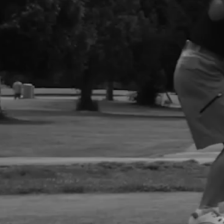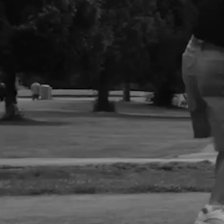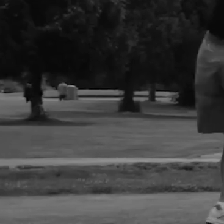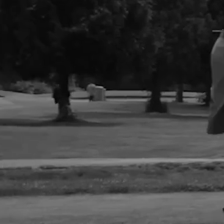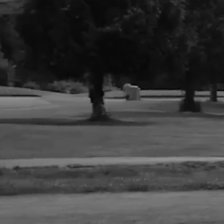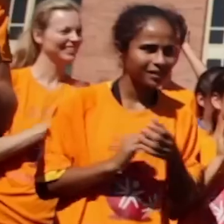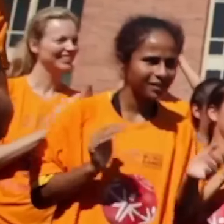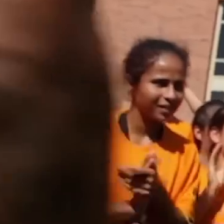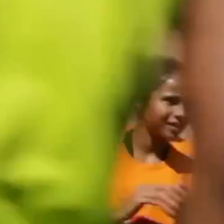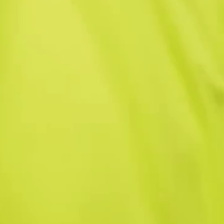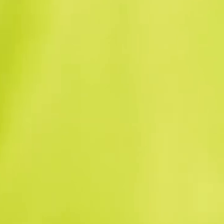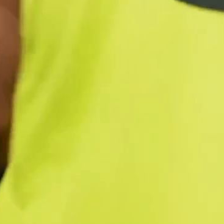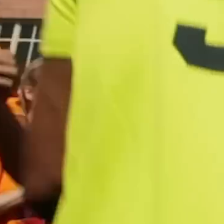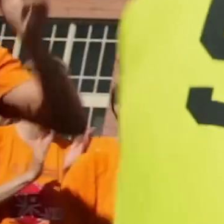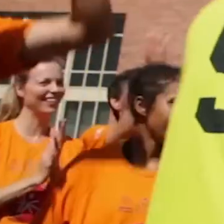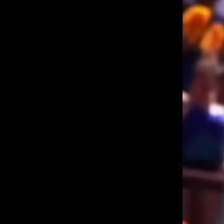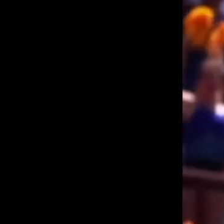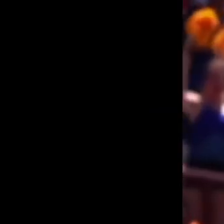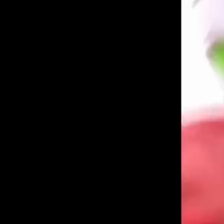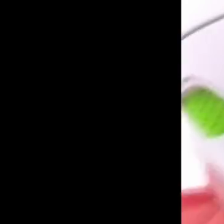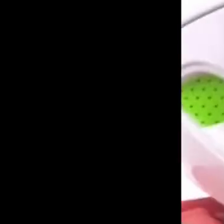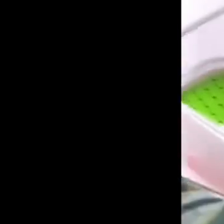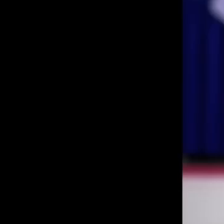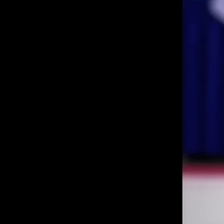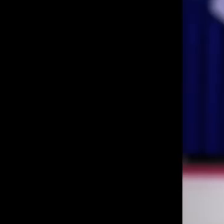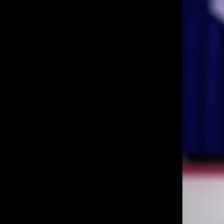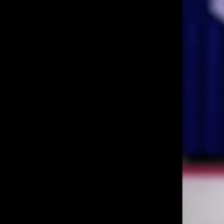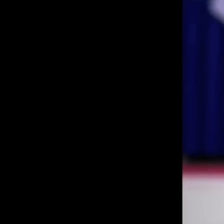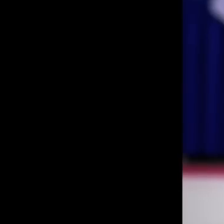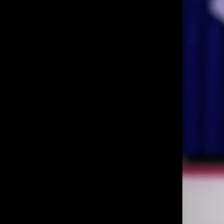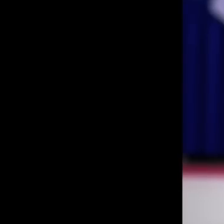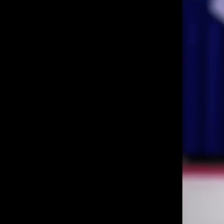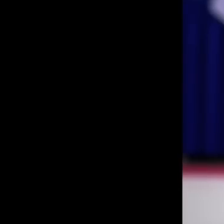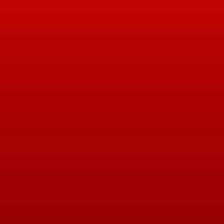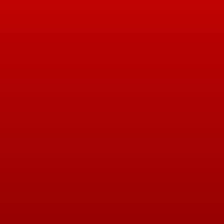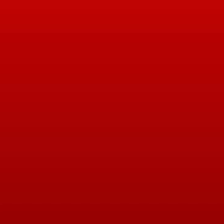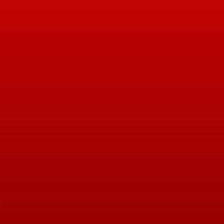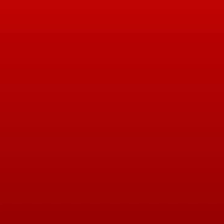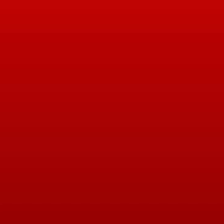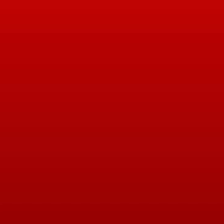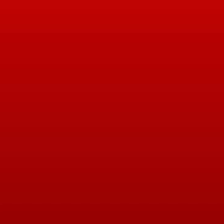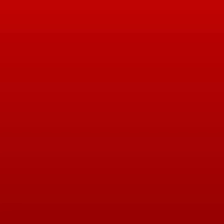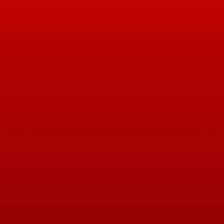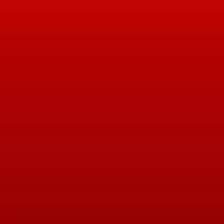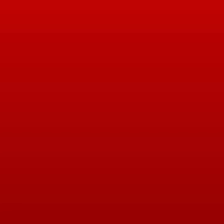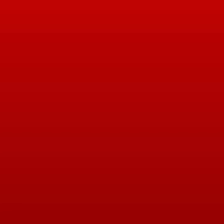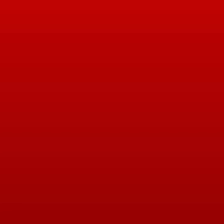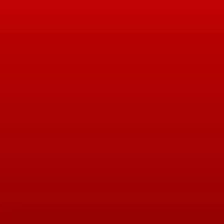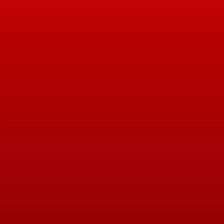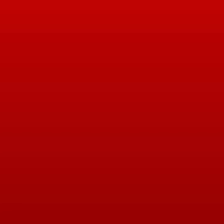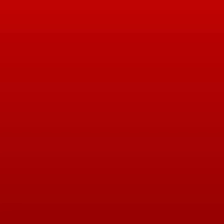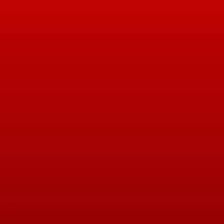go way beyond sports. We will defy your expectations. Help us build a more inclusive world.